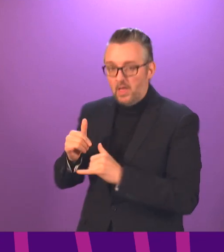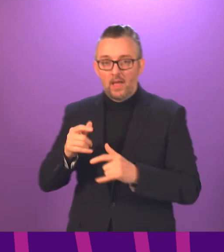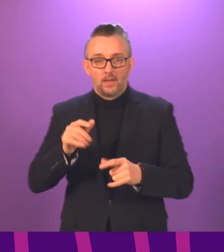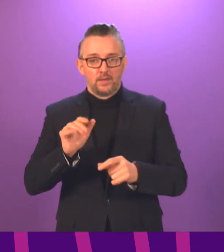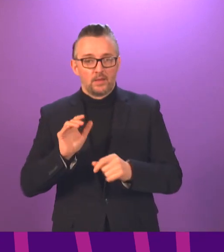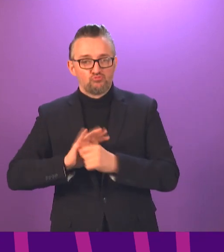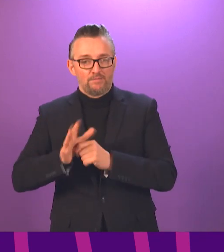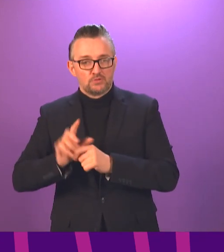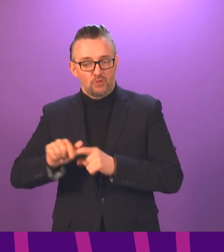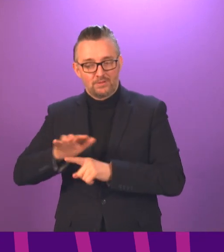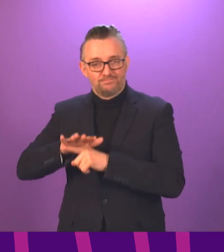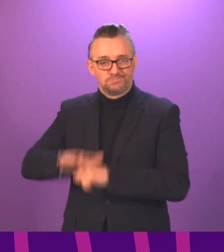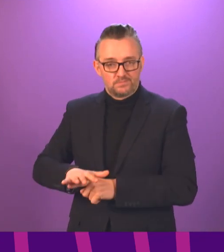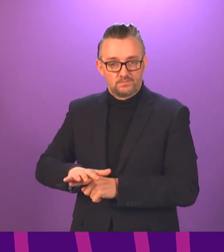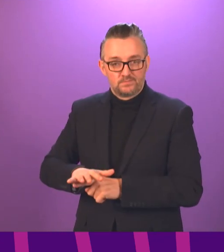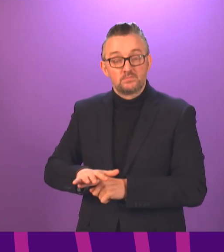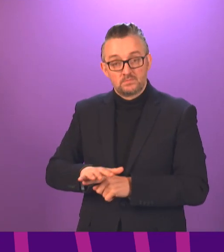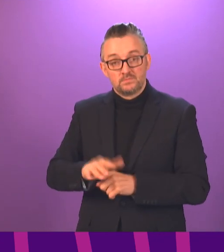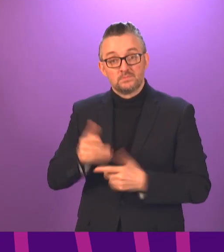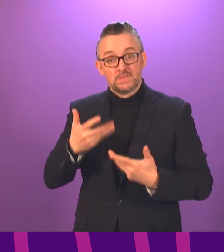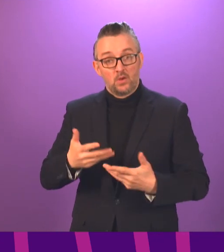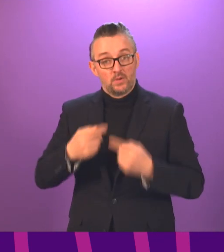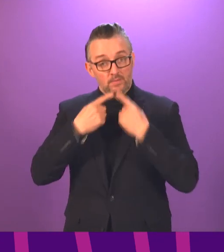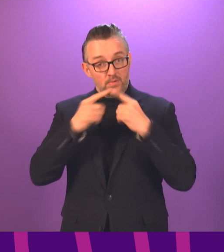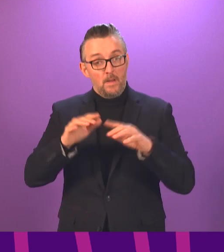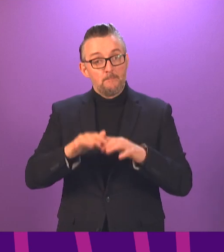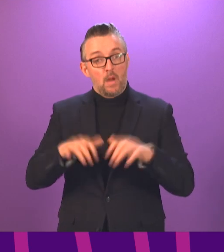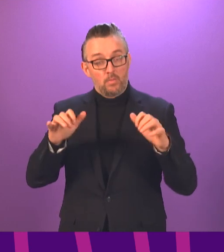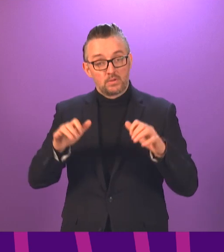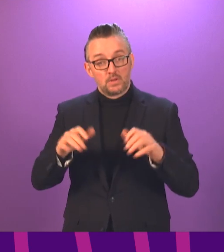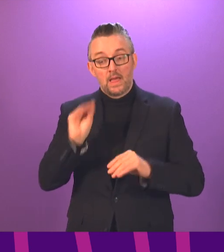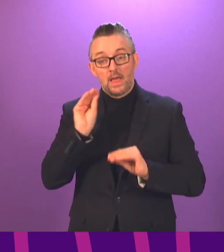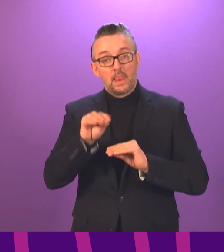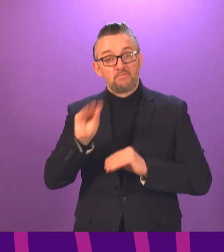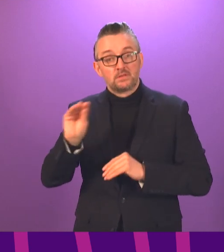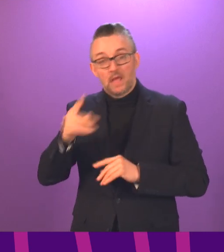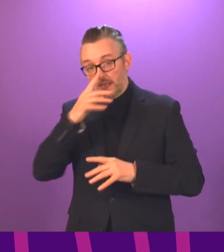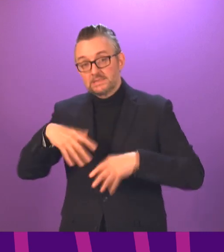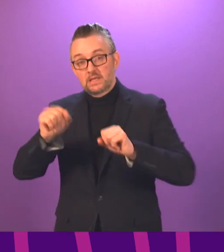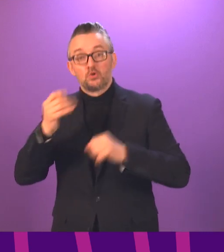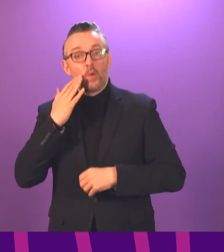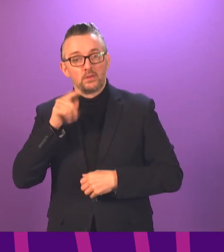In line with that, I advise Parliament that leafleting can commence from 15 March,